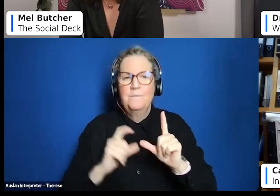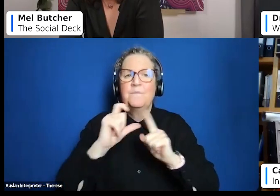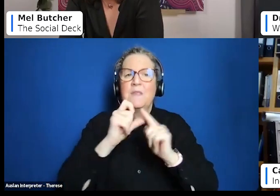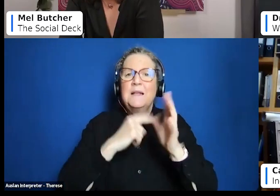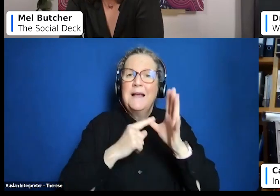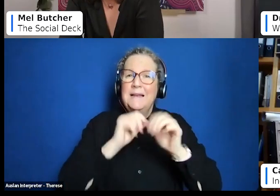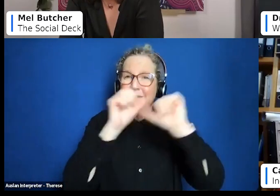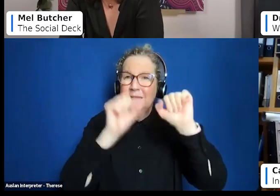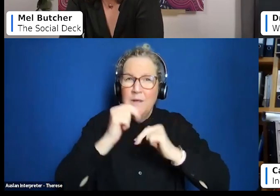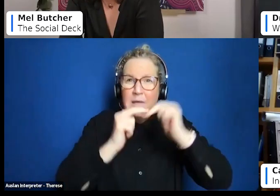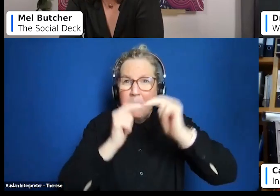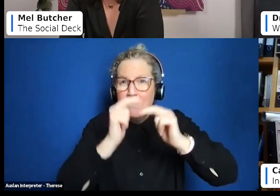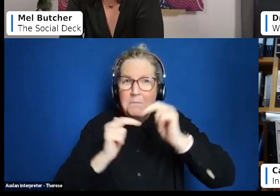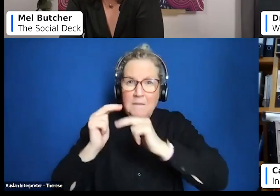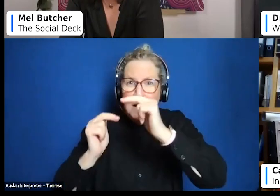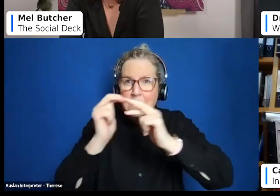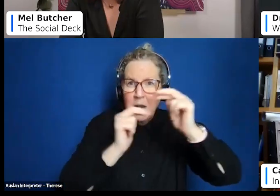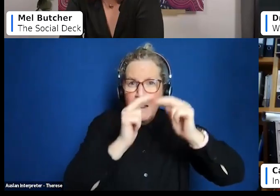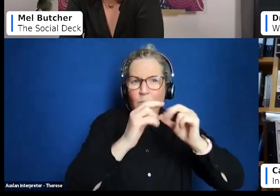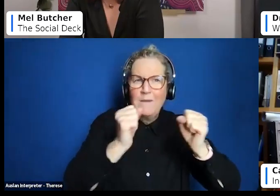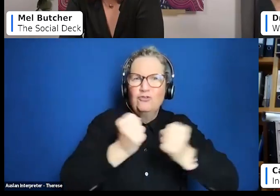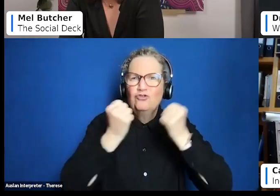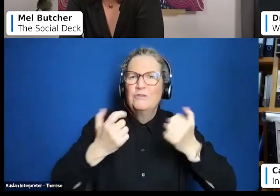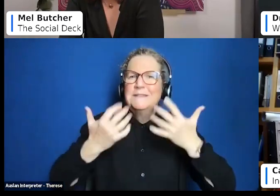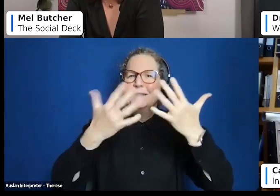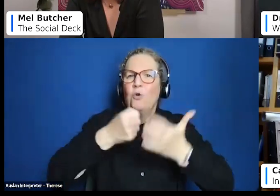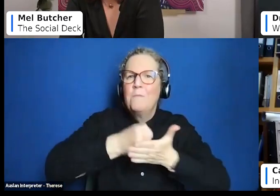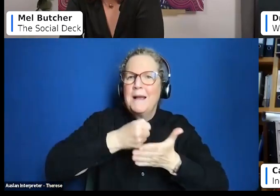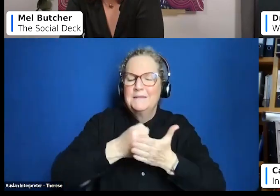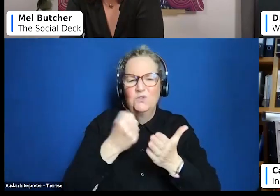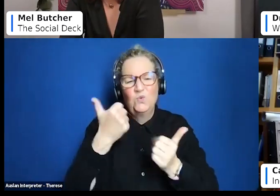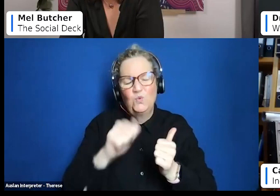a strong statistical base to make that and it's a reference point.